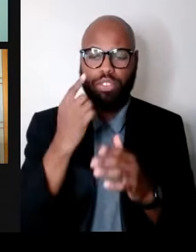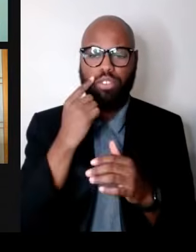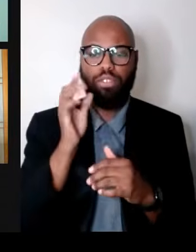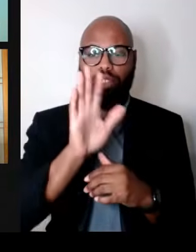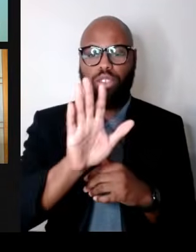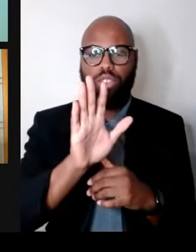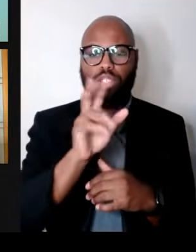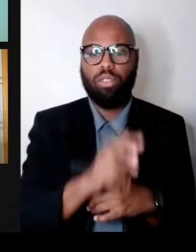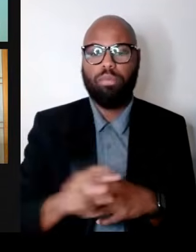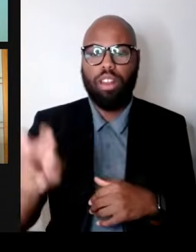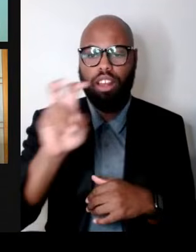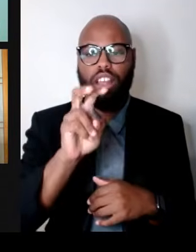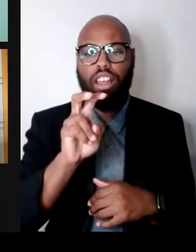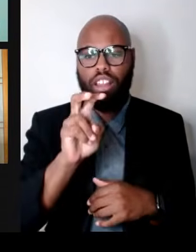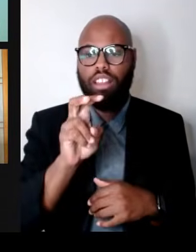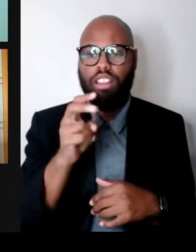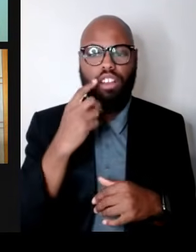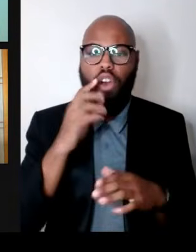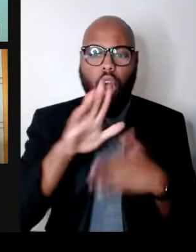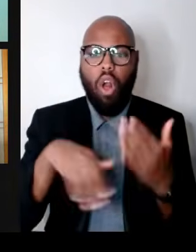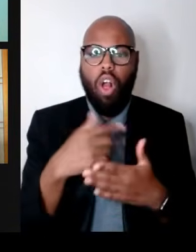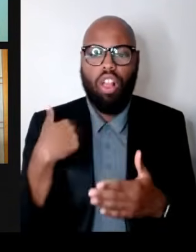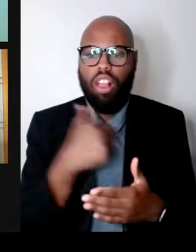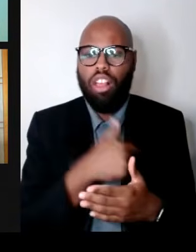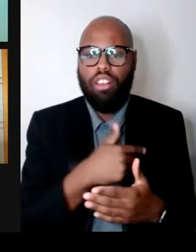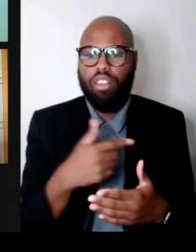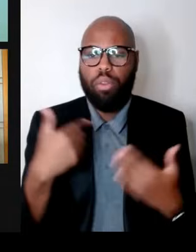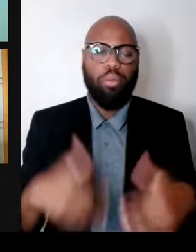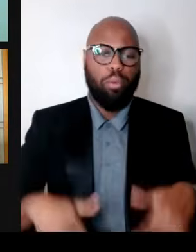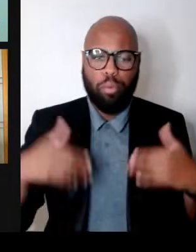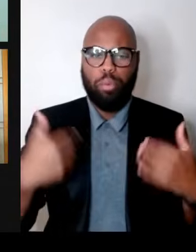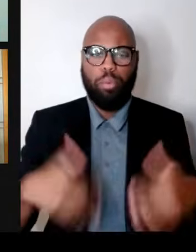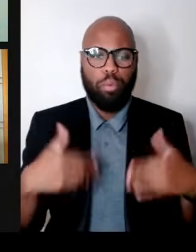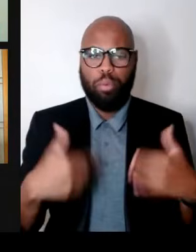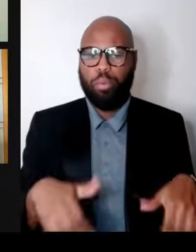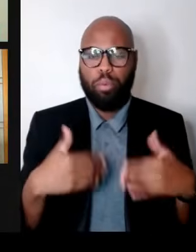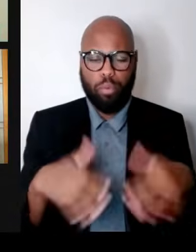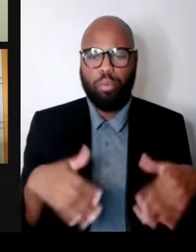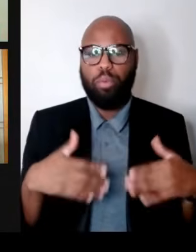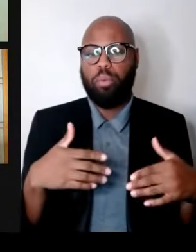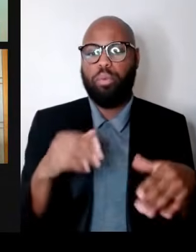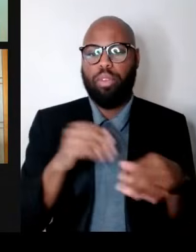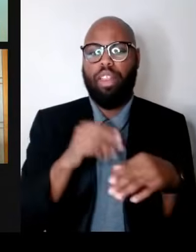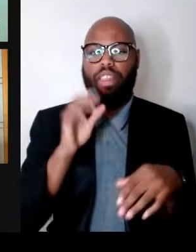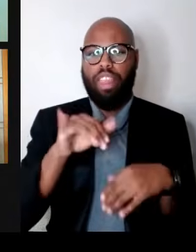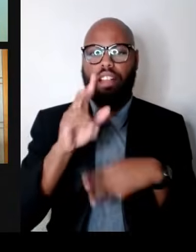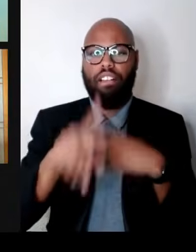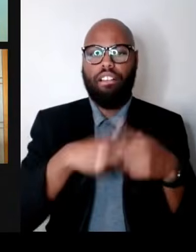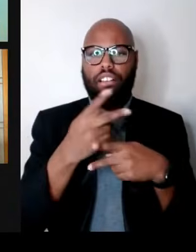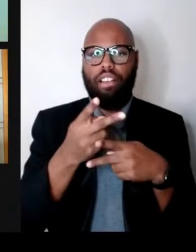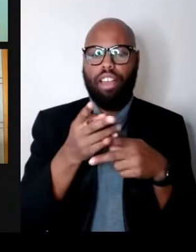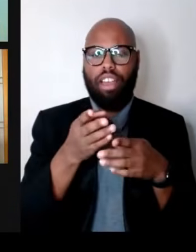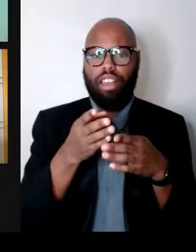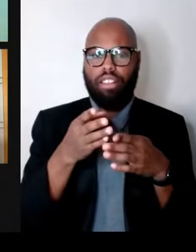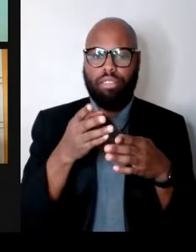I think all of us have been in that kind of place. Yep, we've all been there, right?